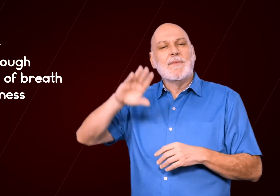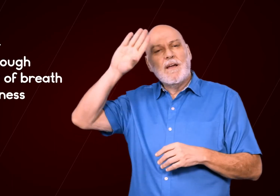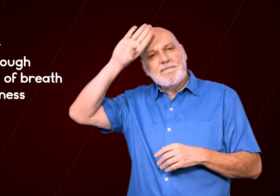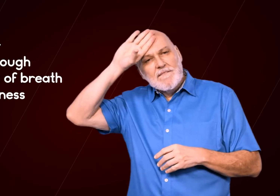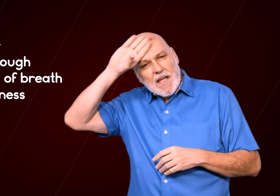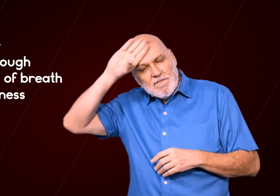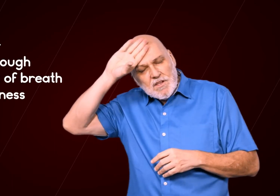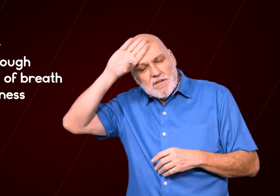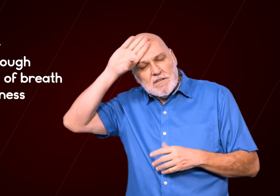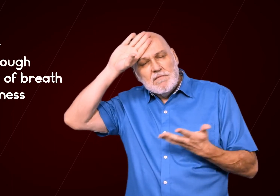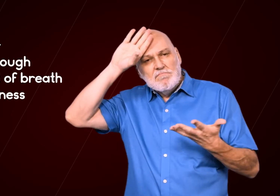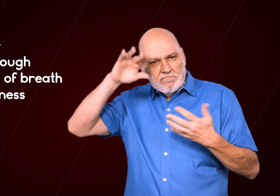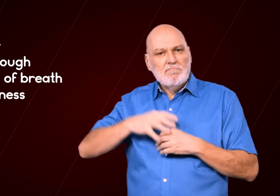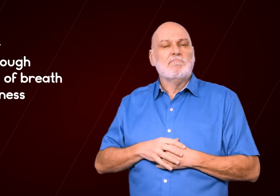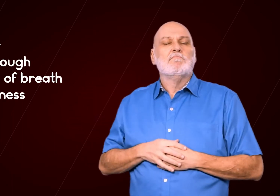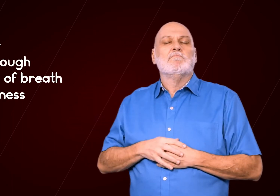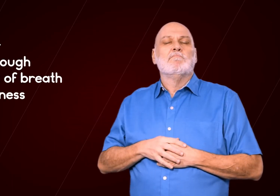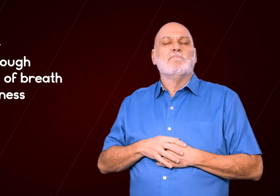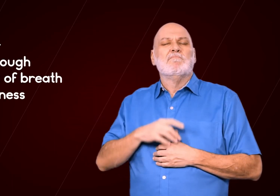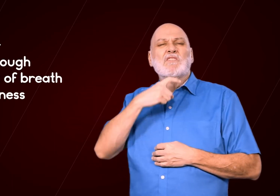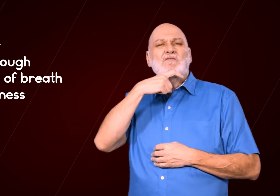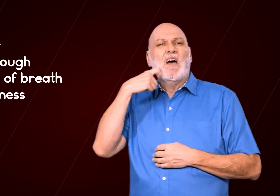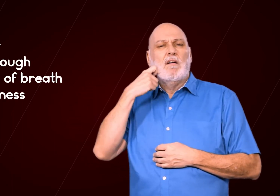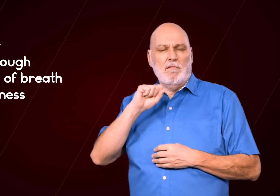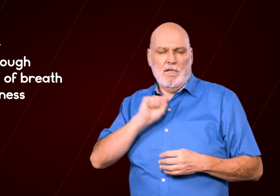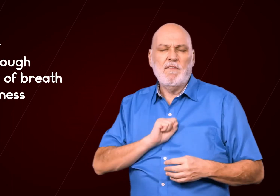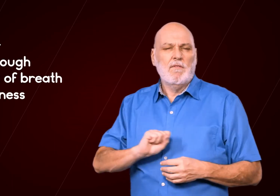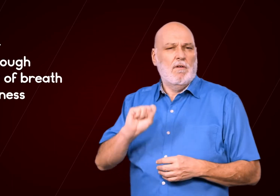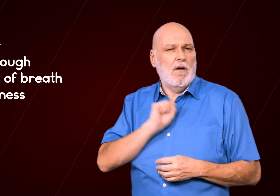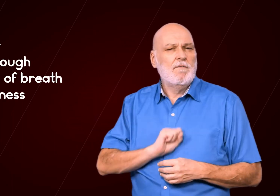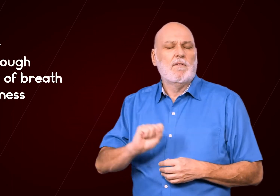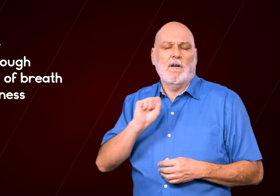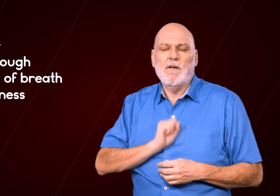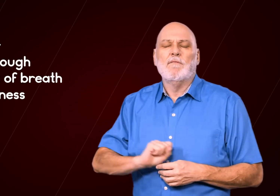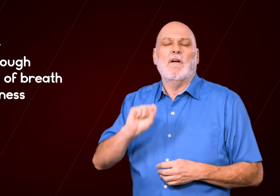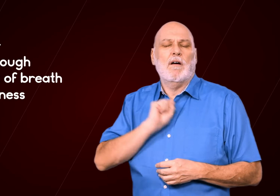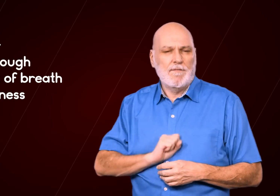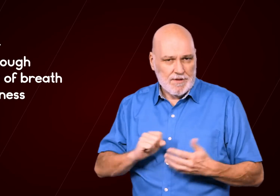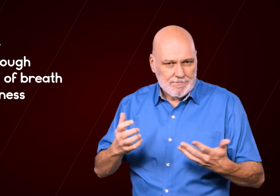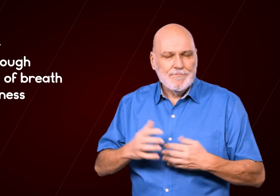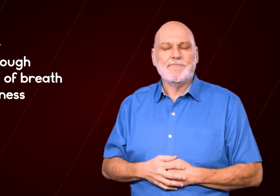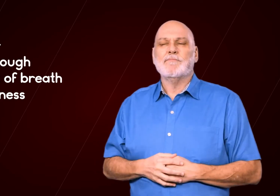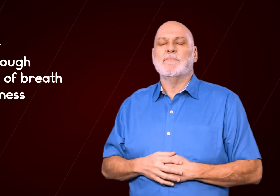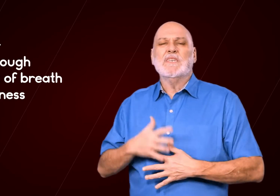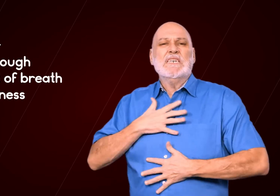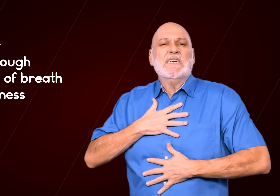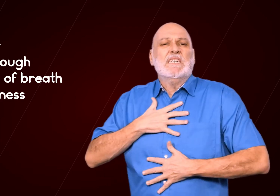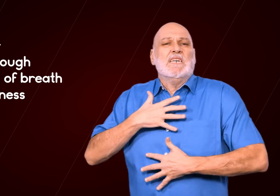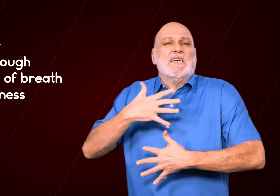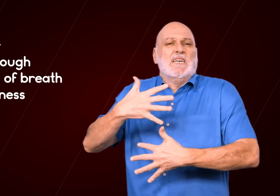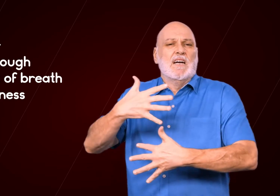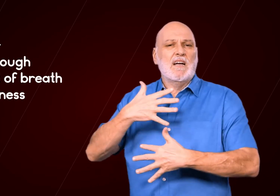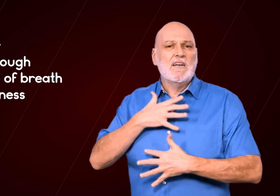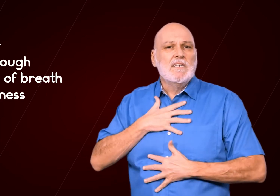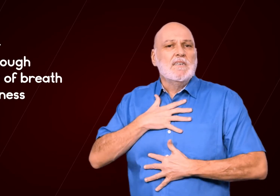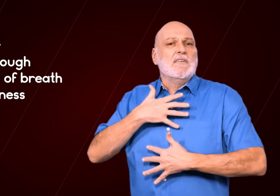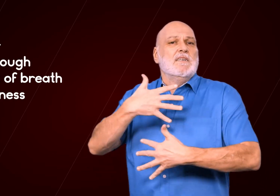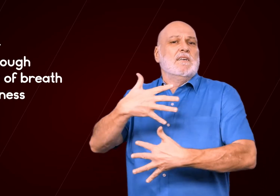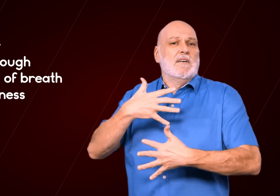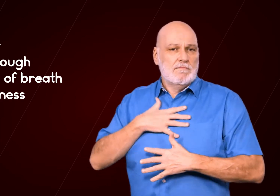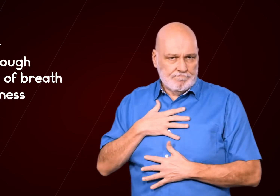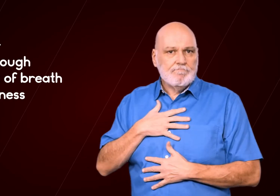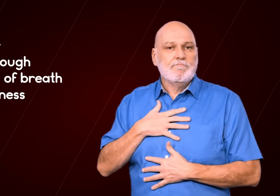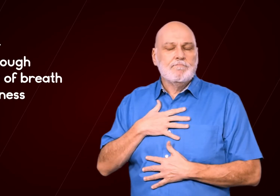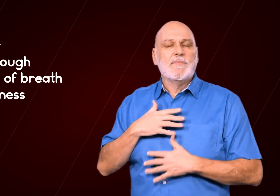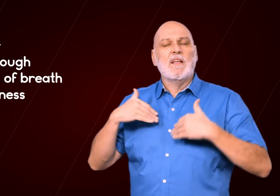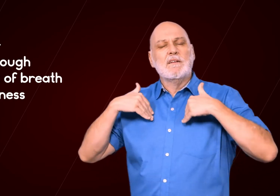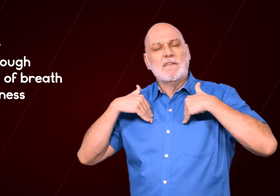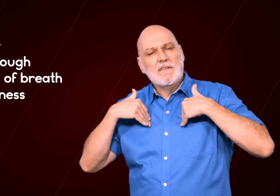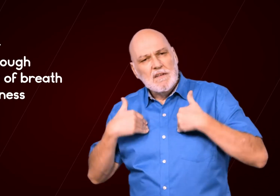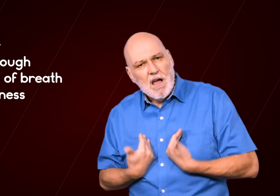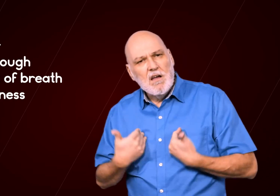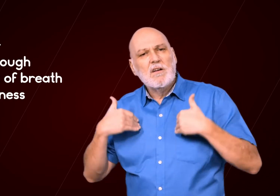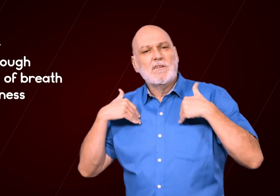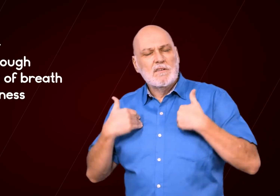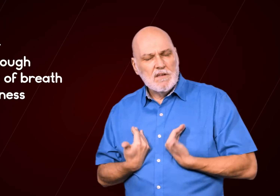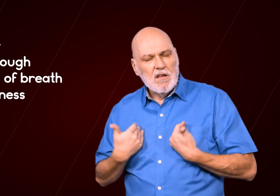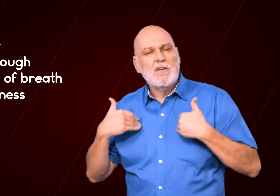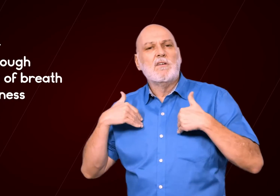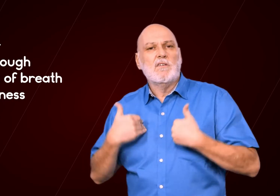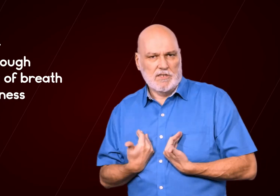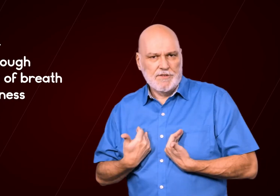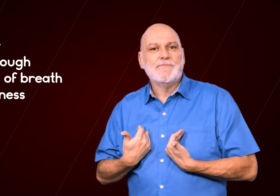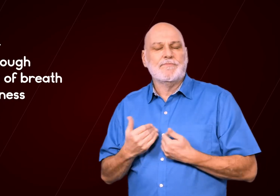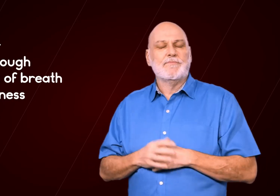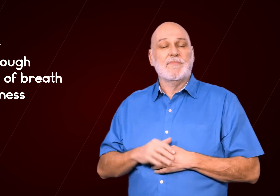Most common is fever, dry cough, shortness of breath or tiredness.